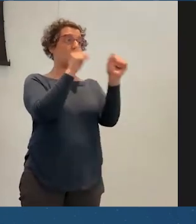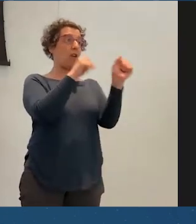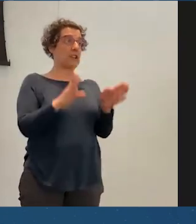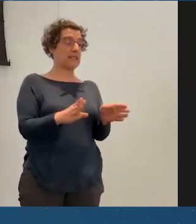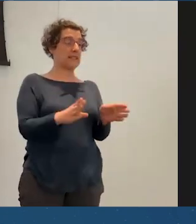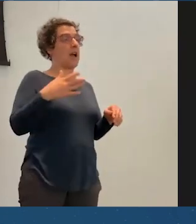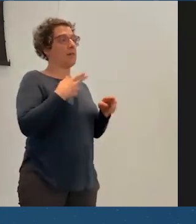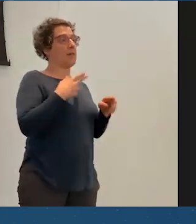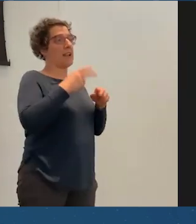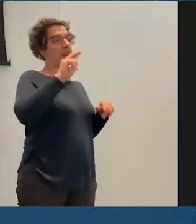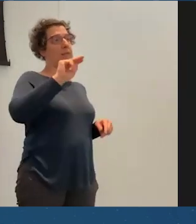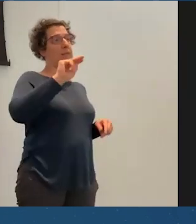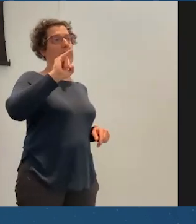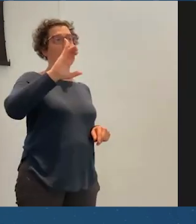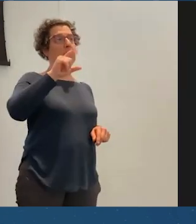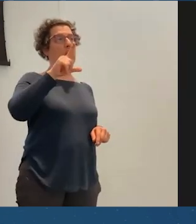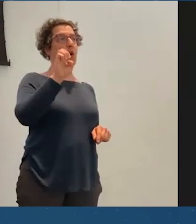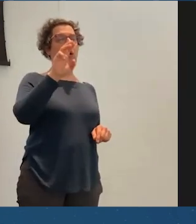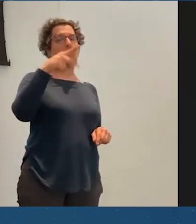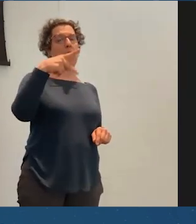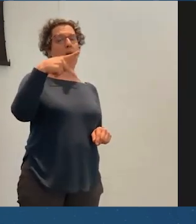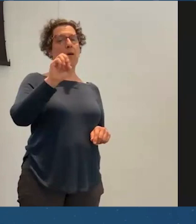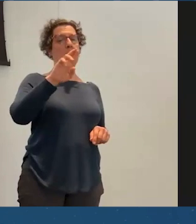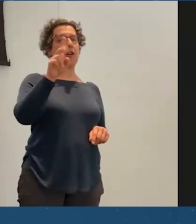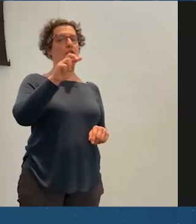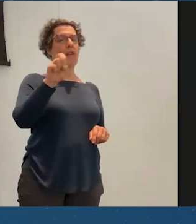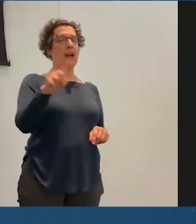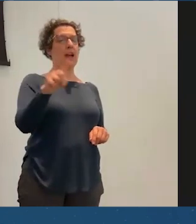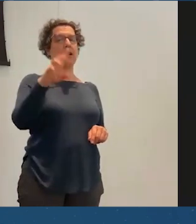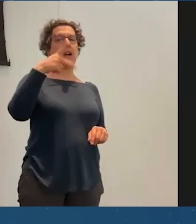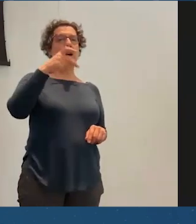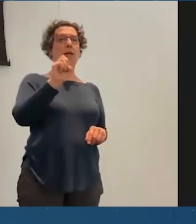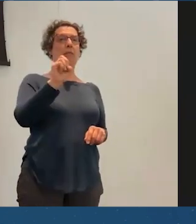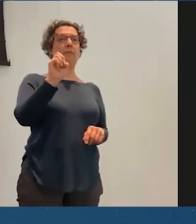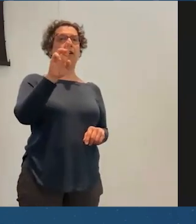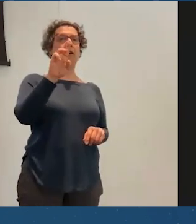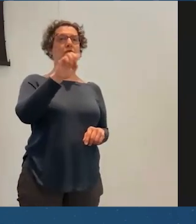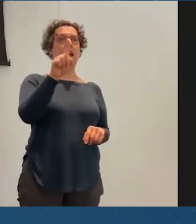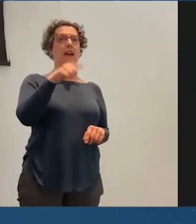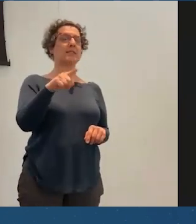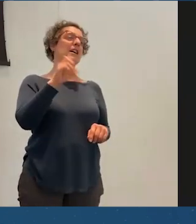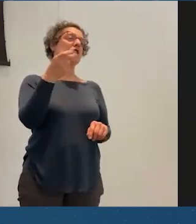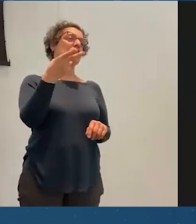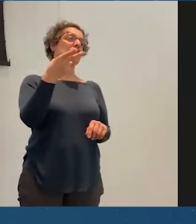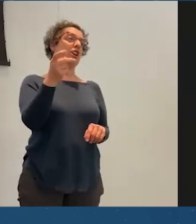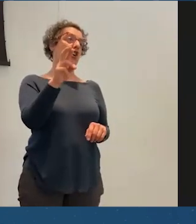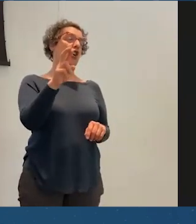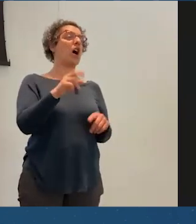My name is Nicol Perez. I use she/her pronouns. And I support the equity and accessibility strategy